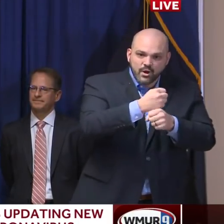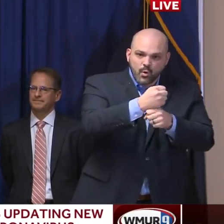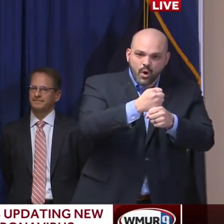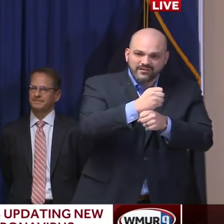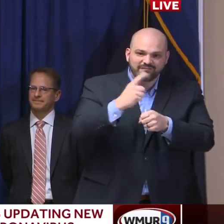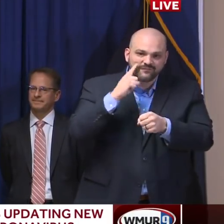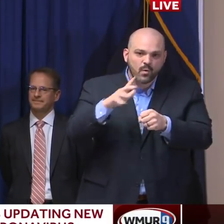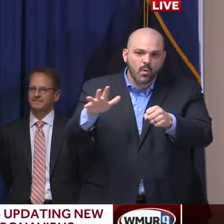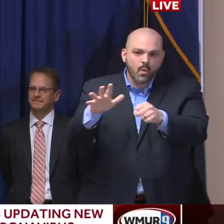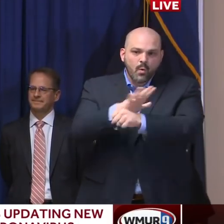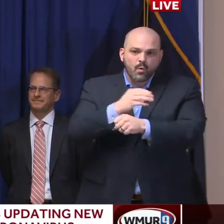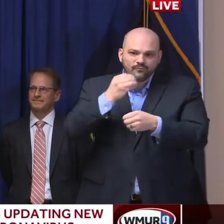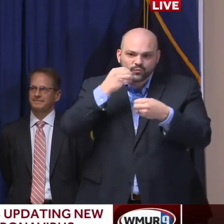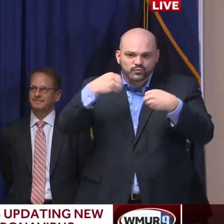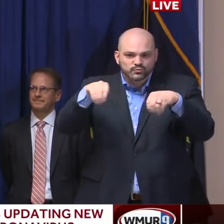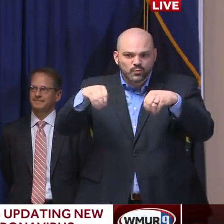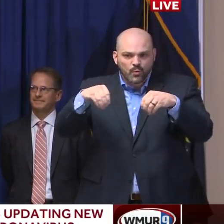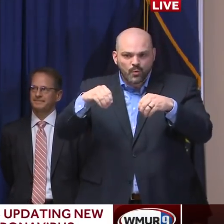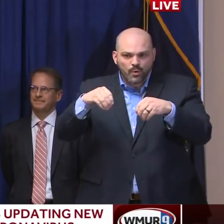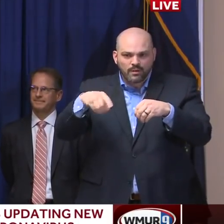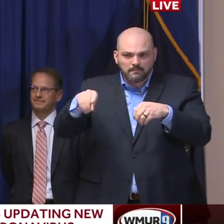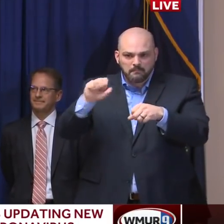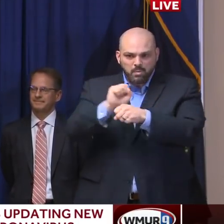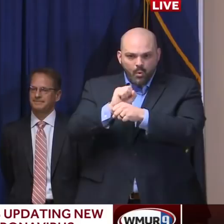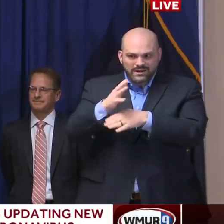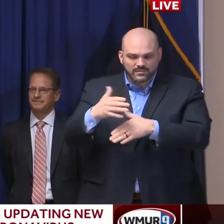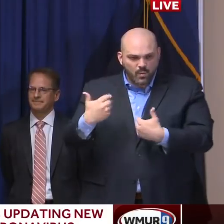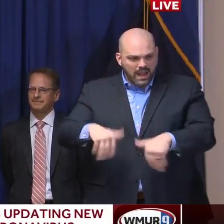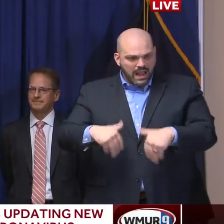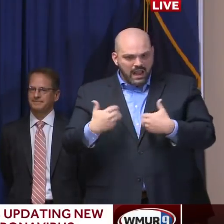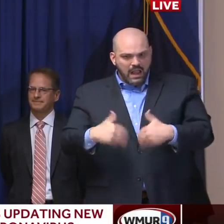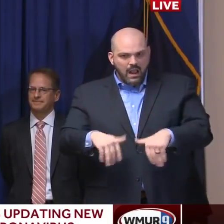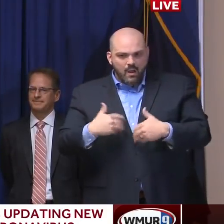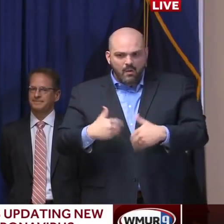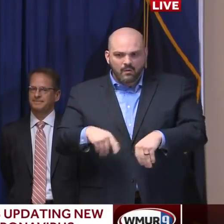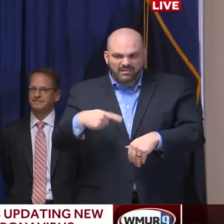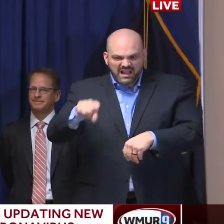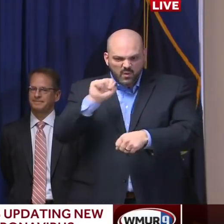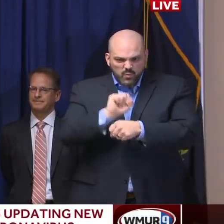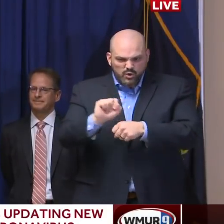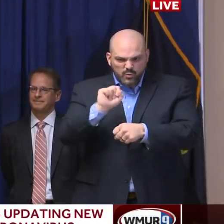I TOOK A NOTE THIS MORNING OF A GENTLEMAN IN MANCHESTER WHO WENT TO PURCHASE COFFEE FOR THE ENTIRE SUPERMARKET EMPLOYEES.